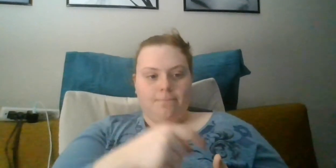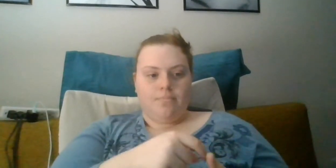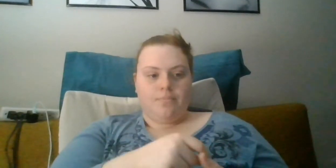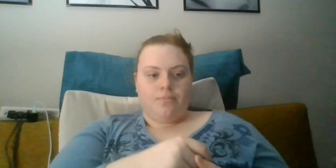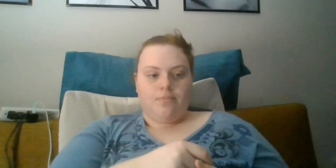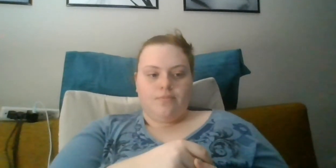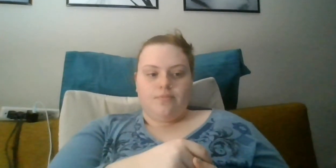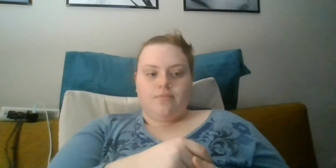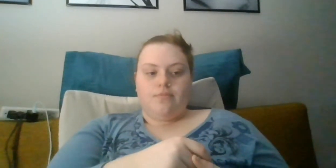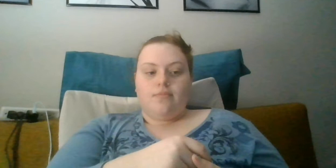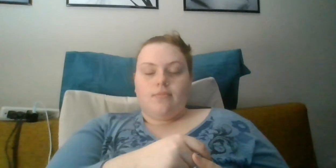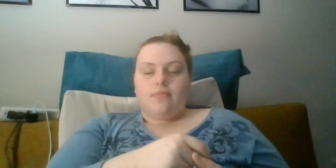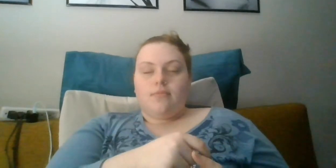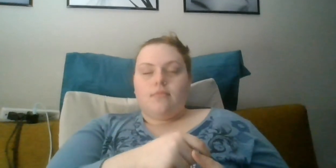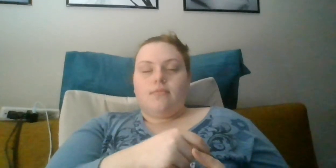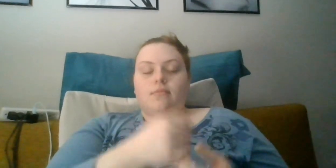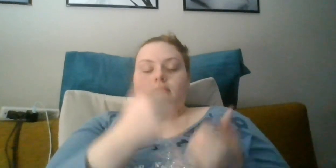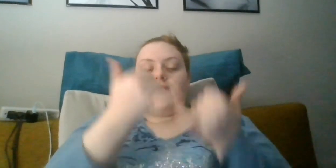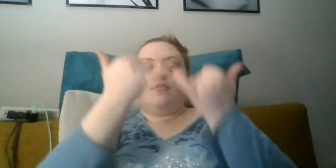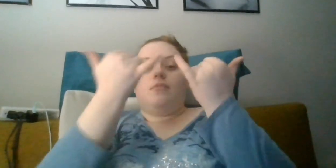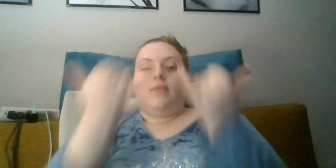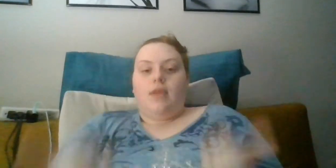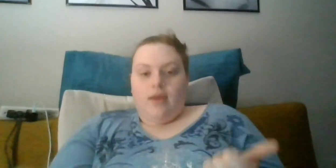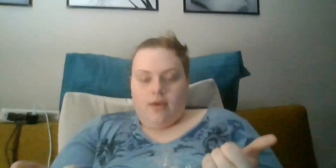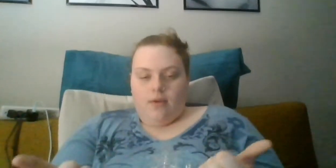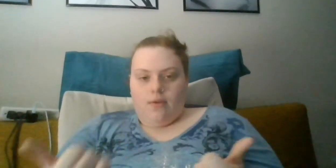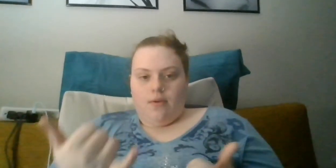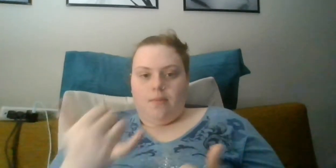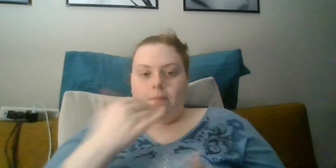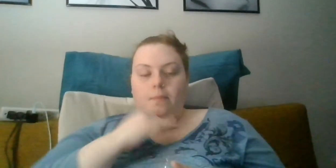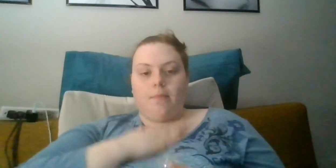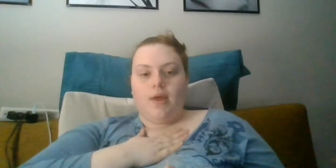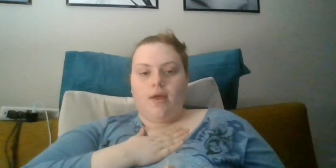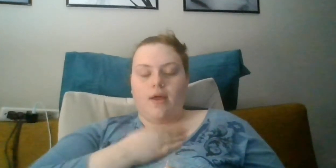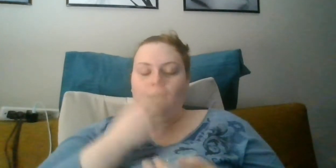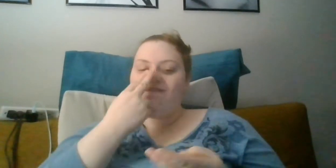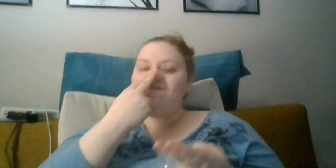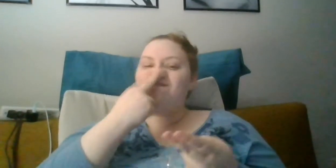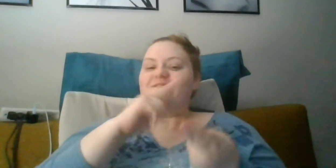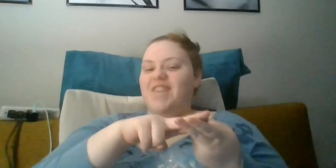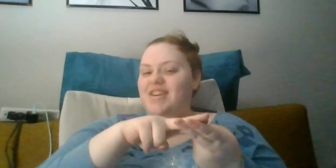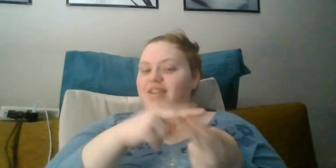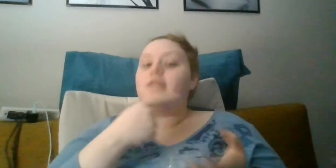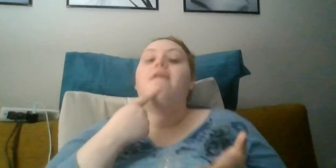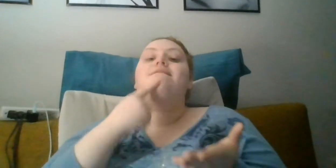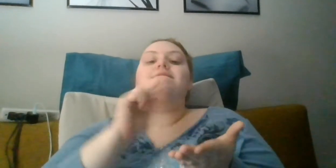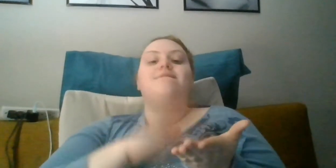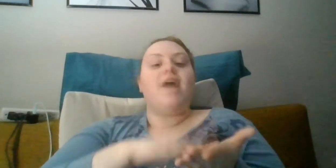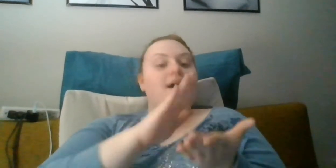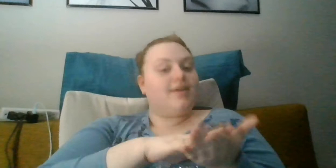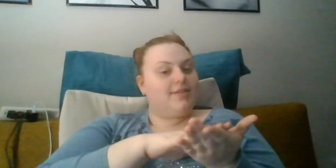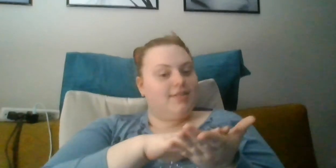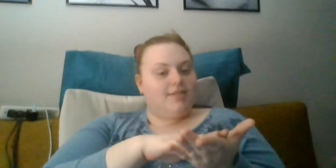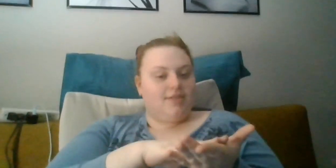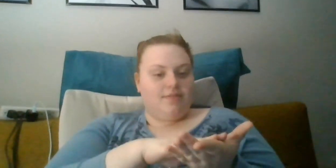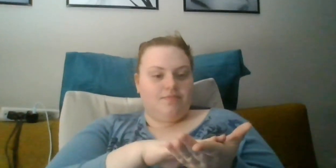Now for my fun facts.